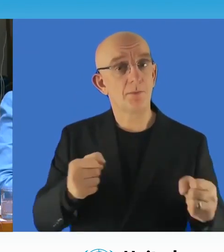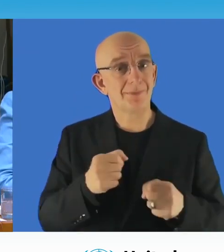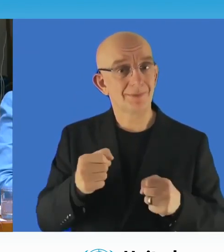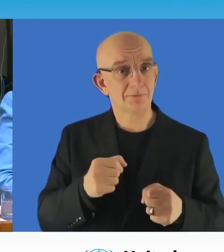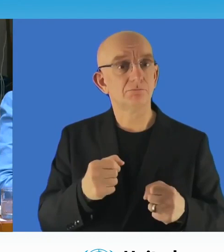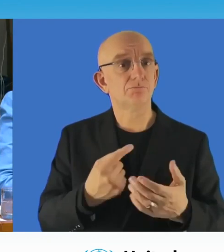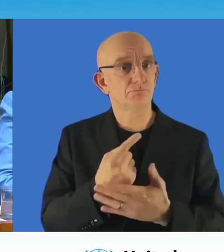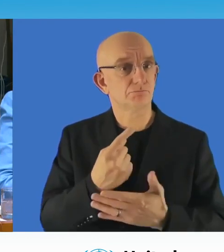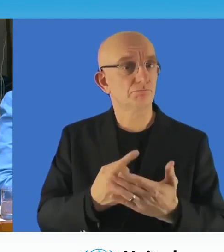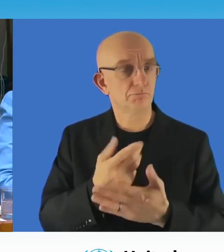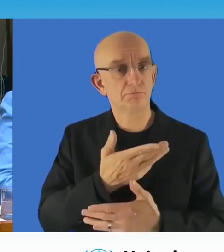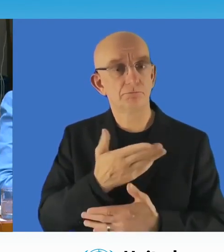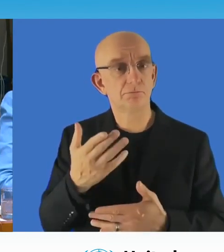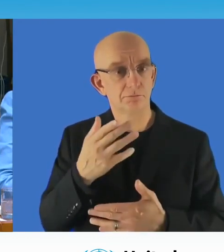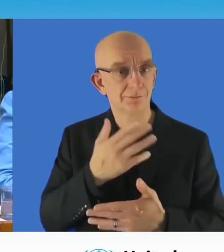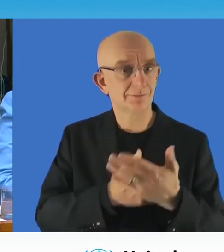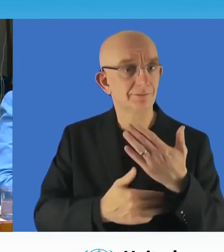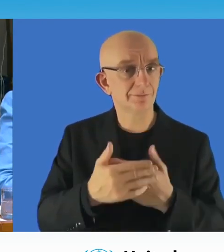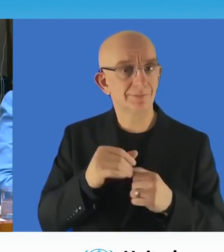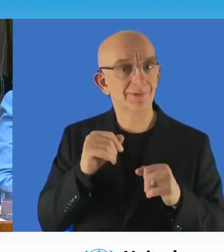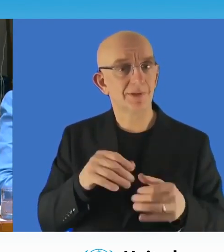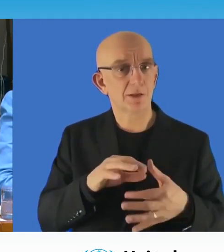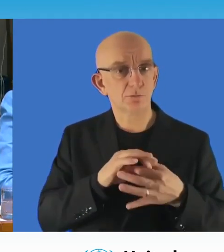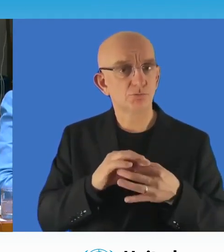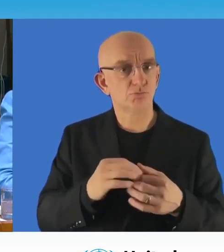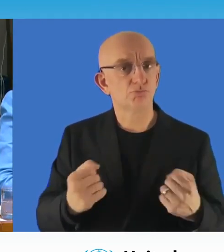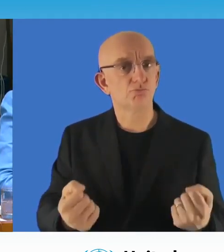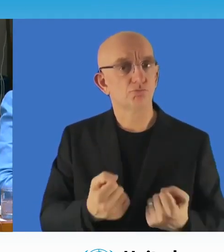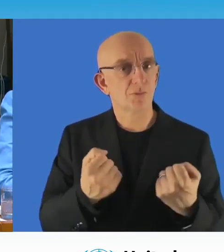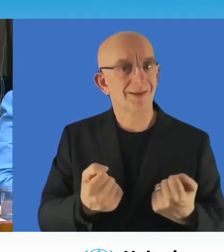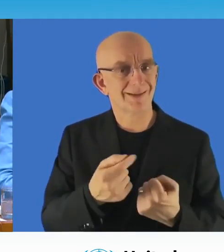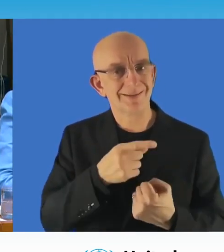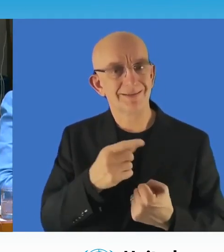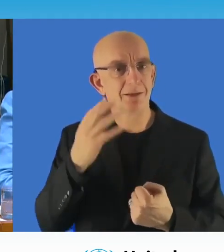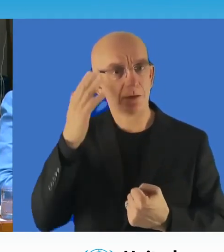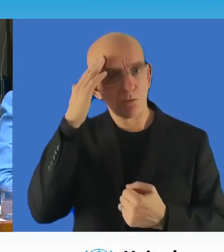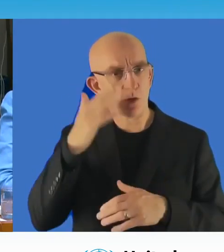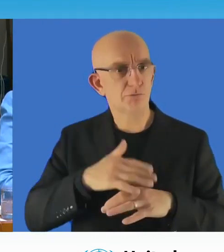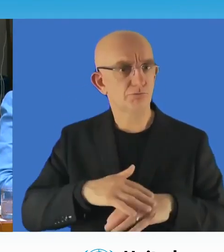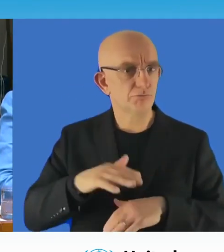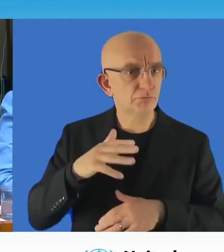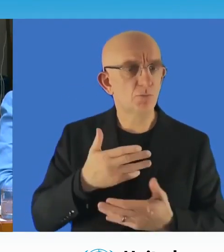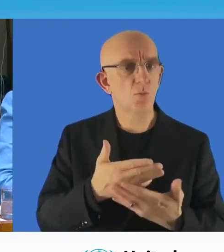to become an inclusive employer for our colleagues with disabilities with a new diversity equity and